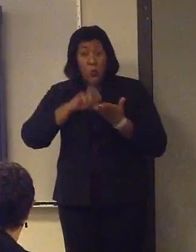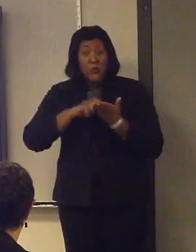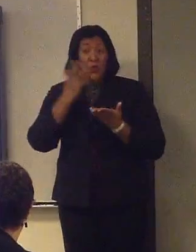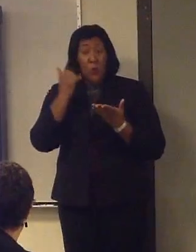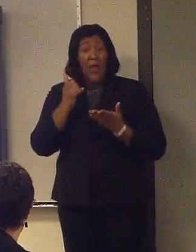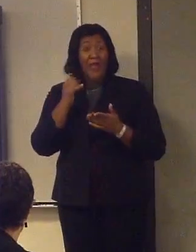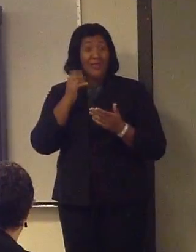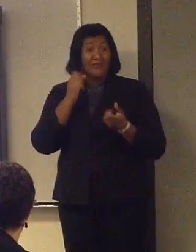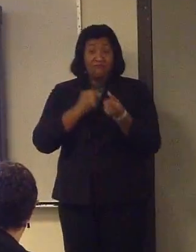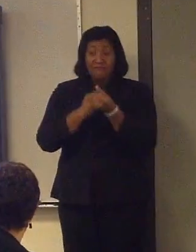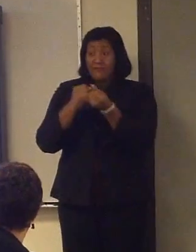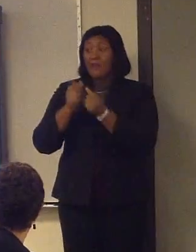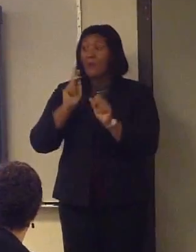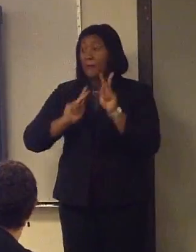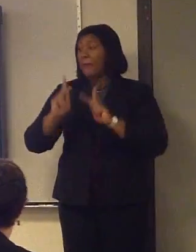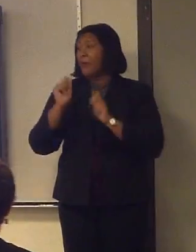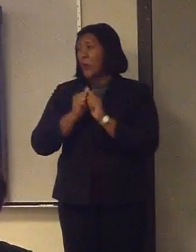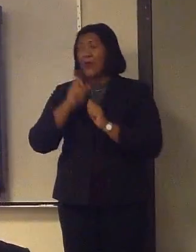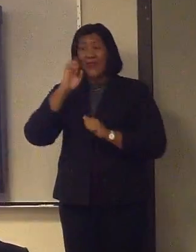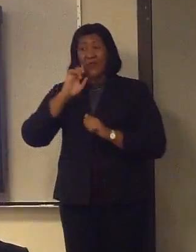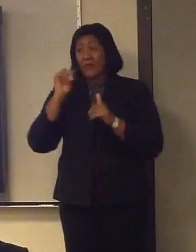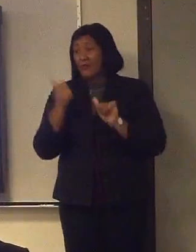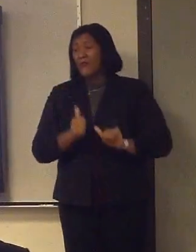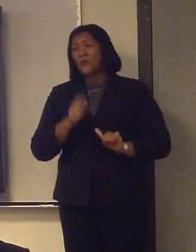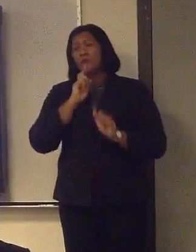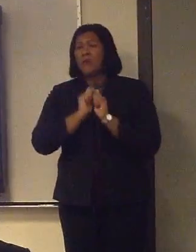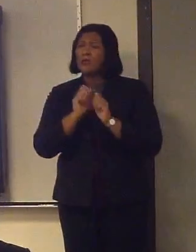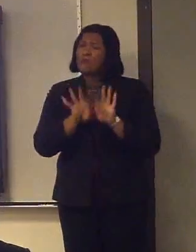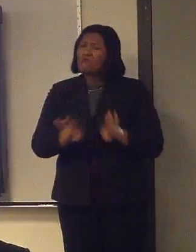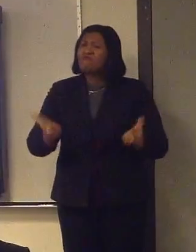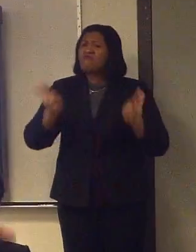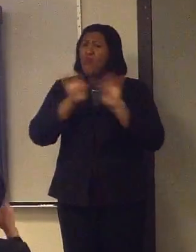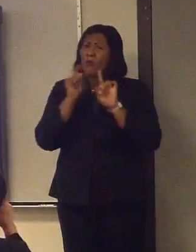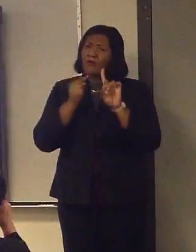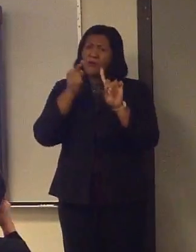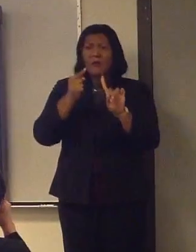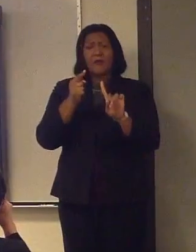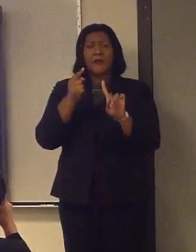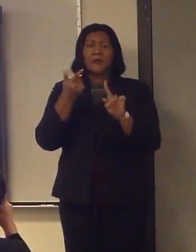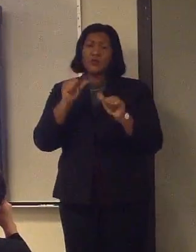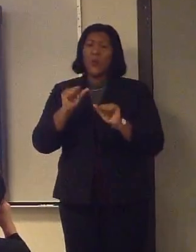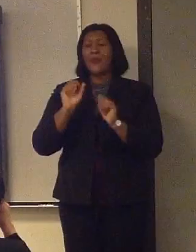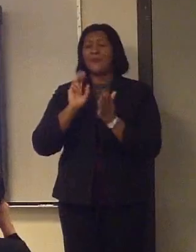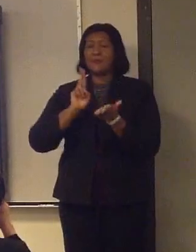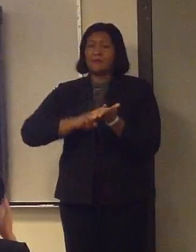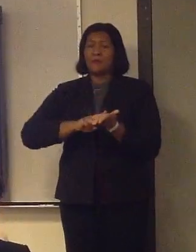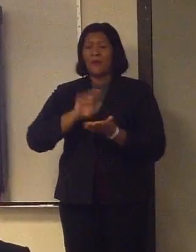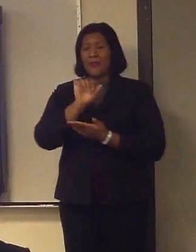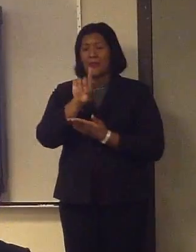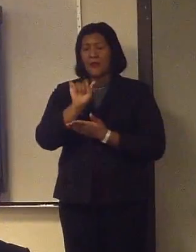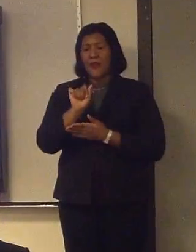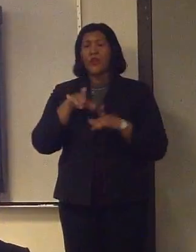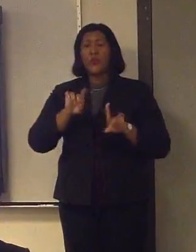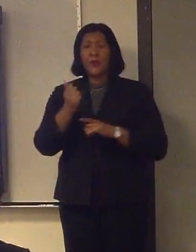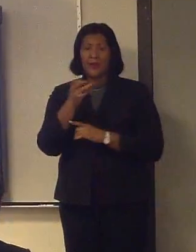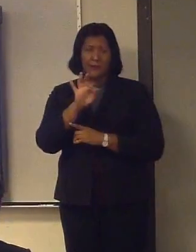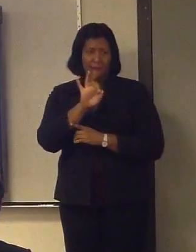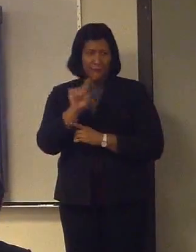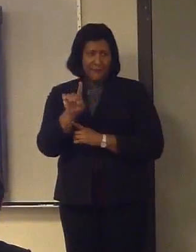hearing loss became a serious mission with the signing of the ADA in 1991. That is when